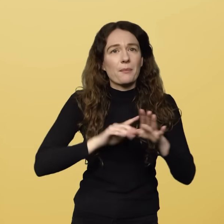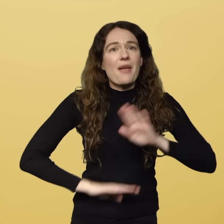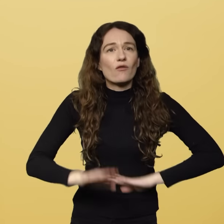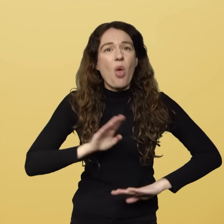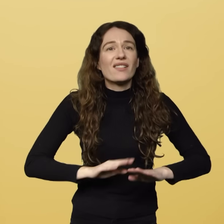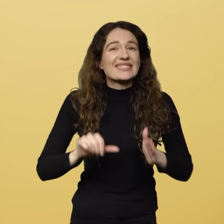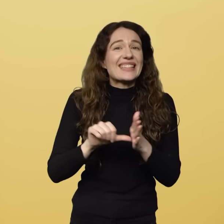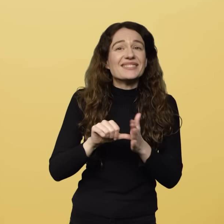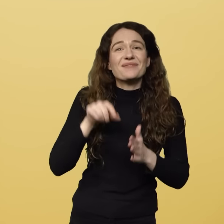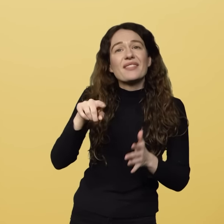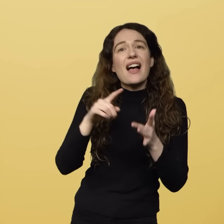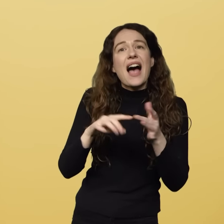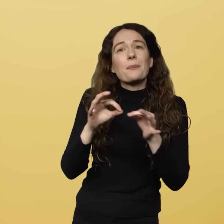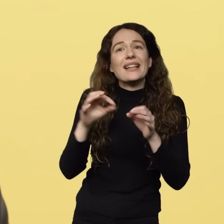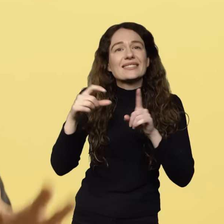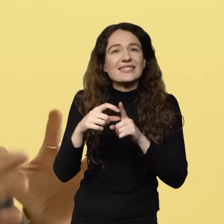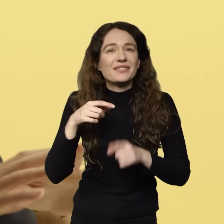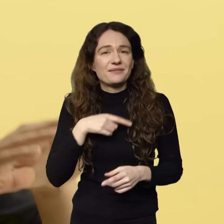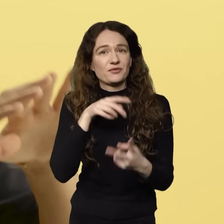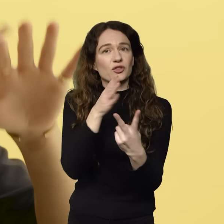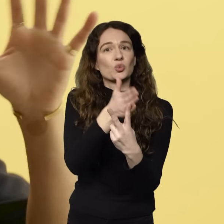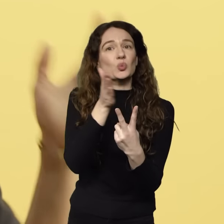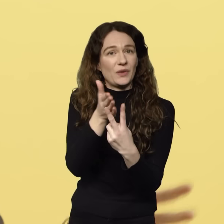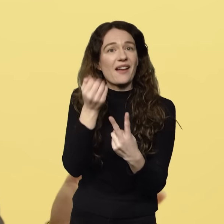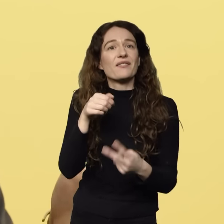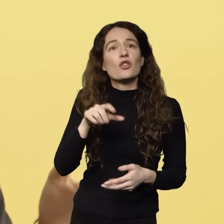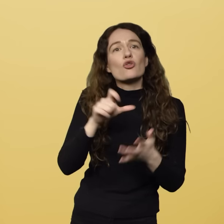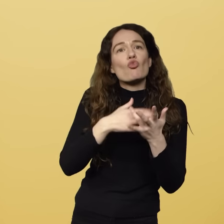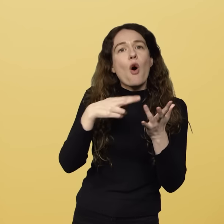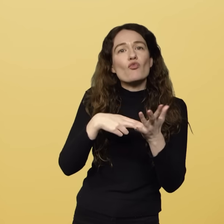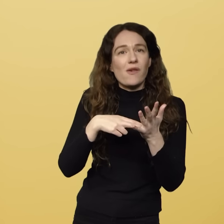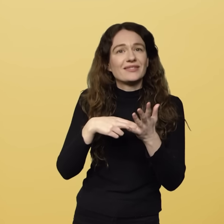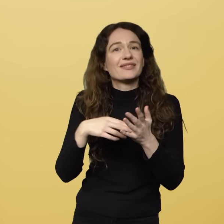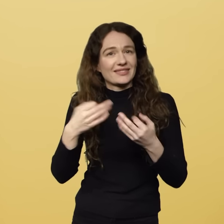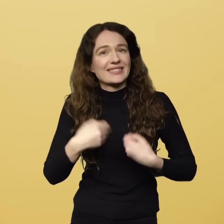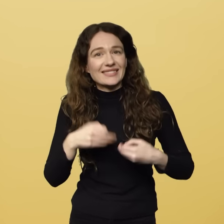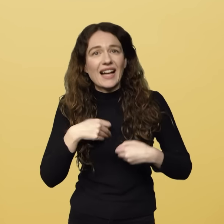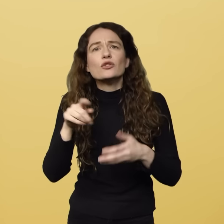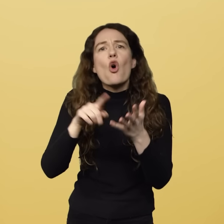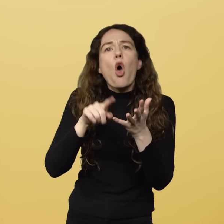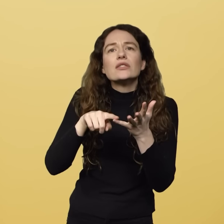I have inflammatory bowel disease, which is also known as IBD, this can be categorized into two conditions.